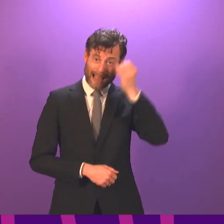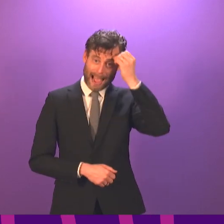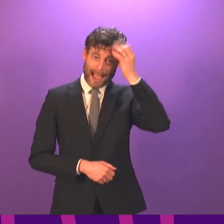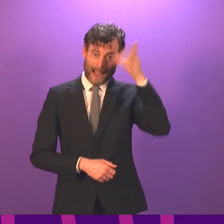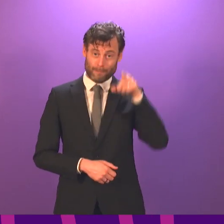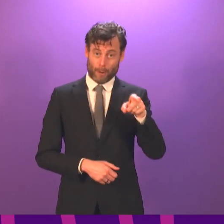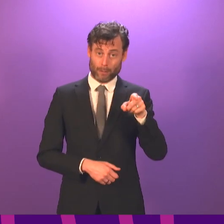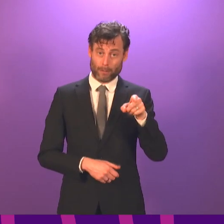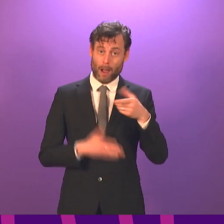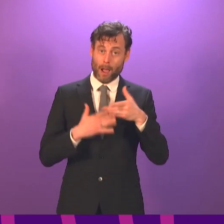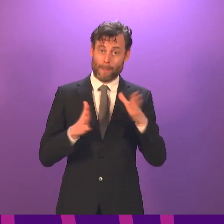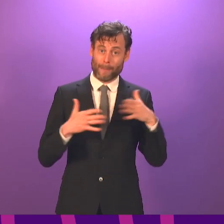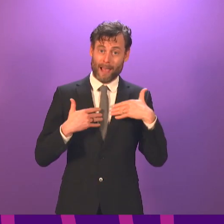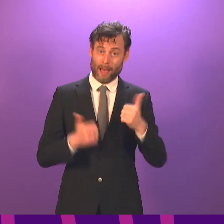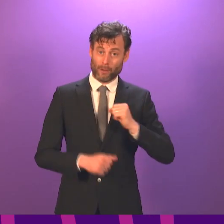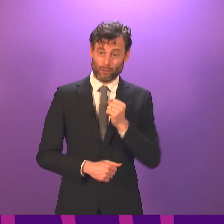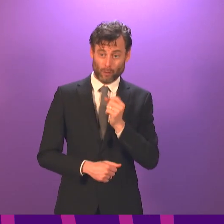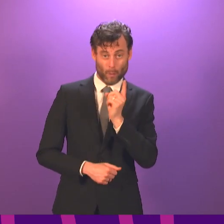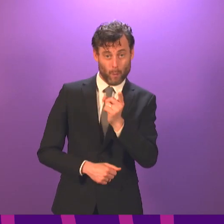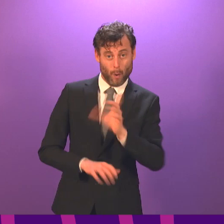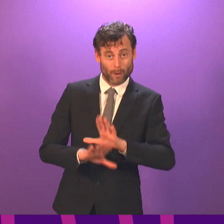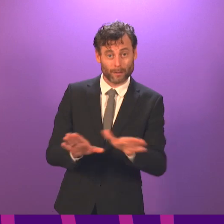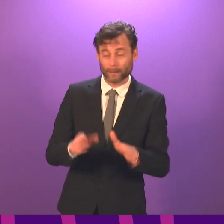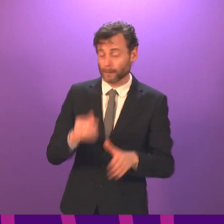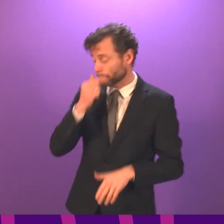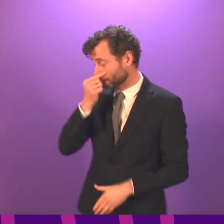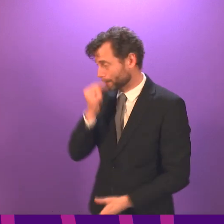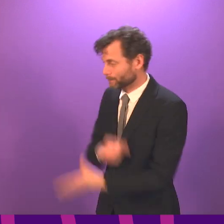The First Minister: I am not going to get into a debate about